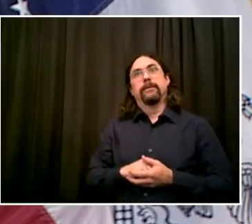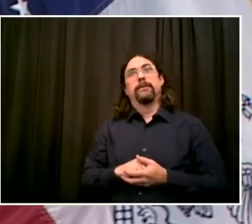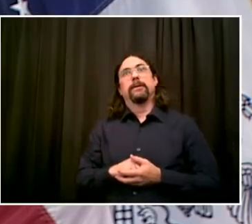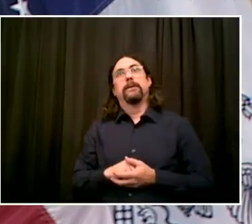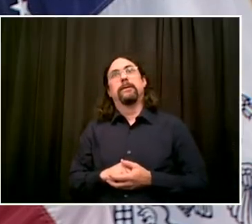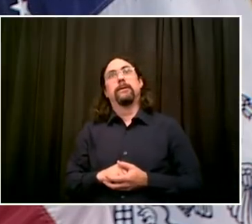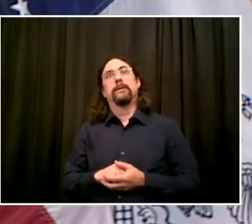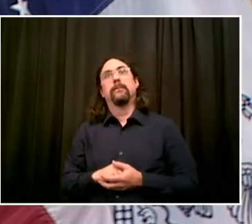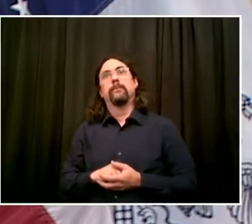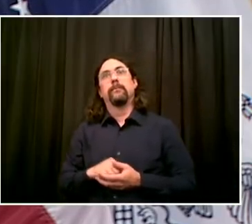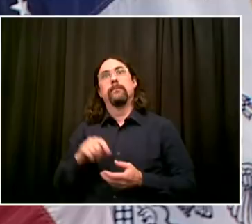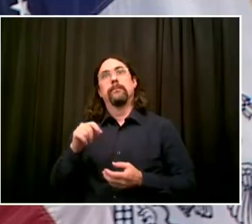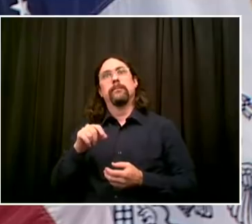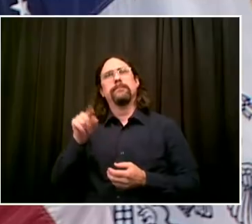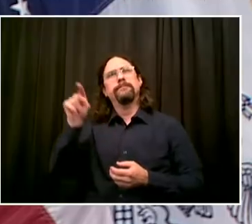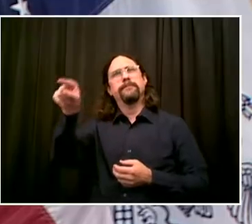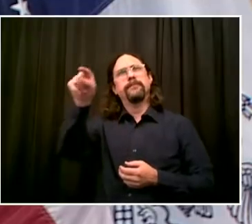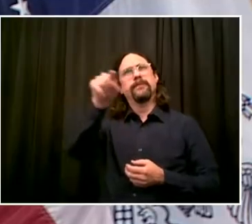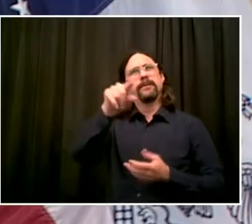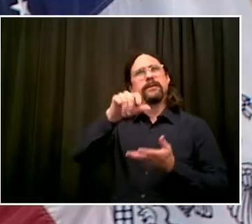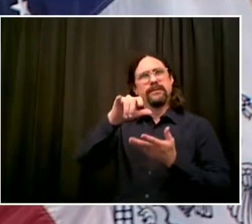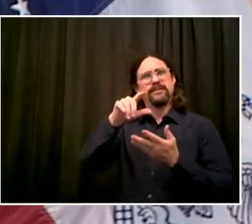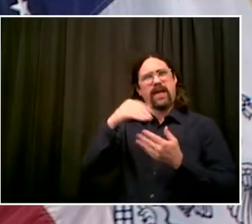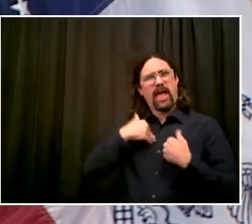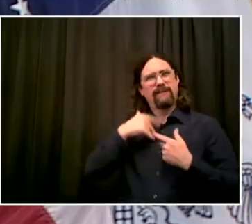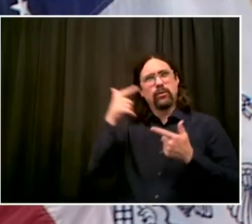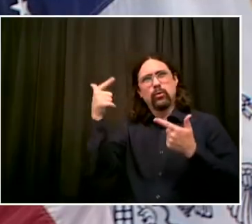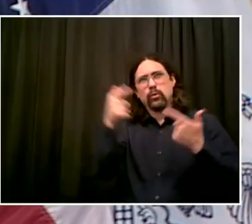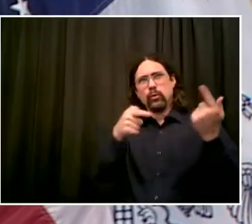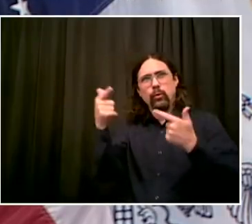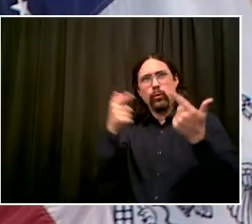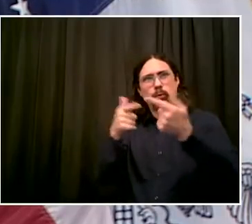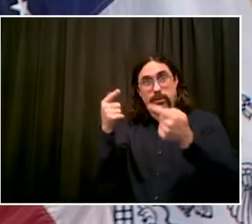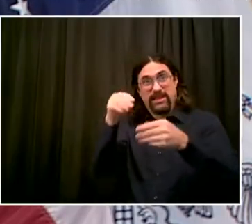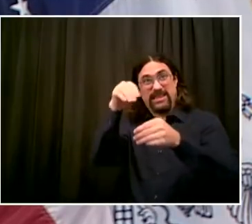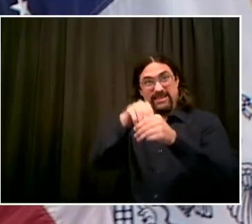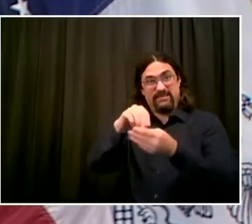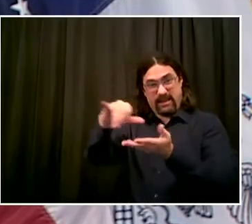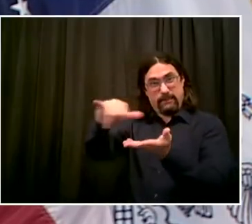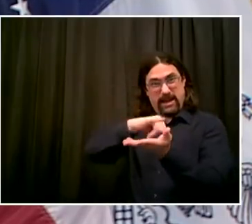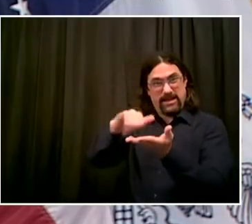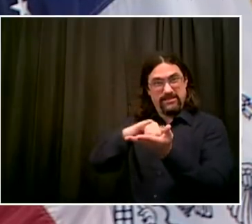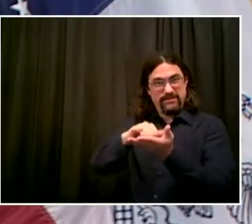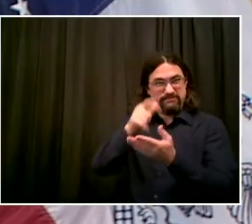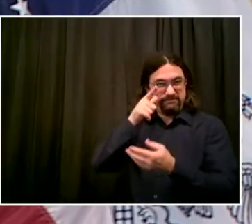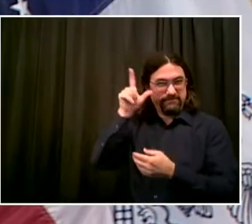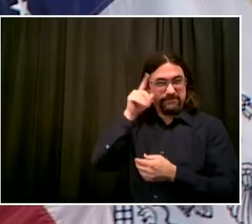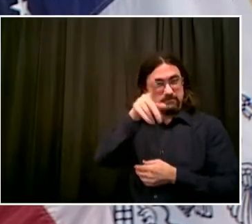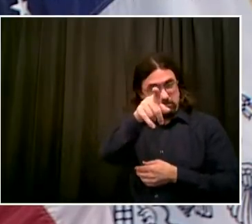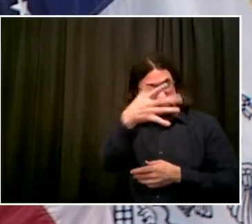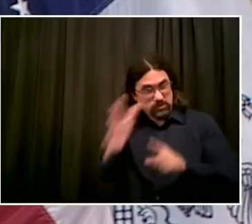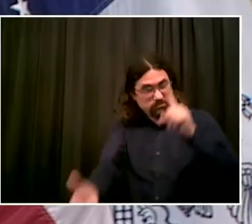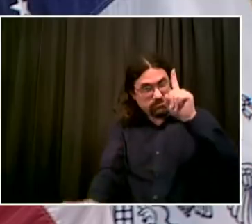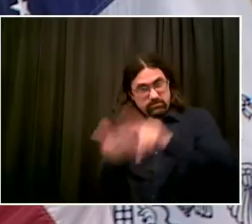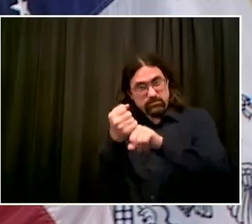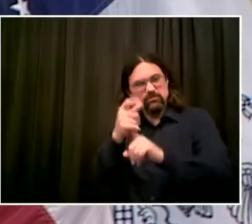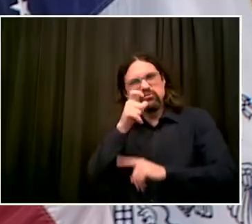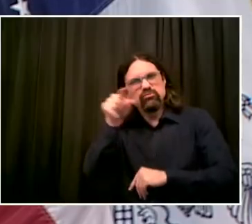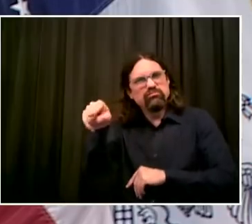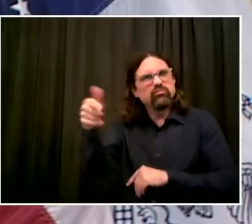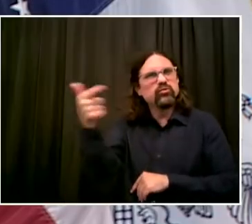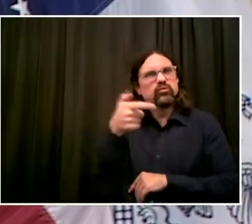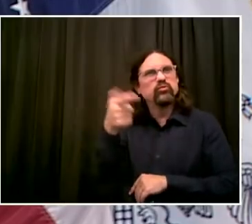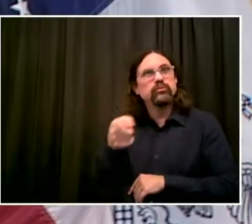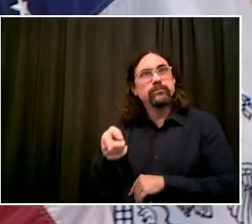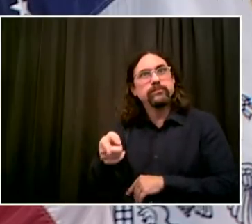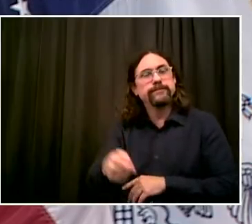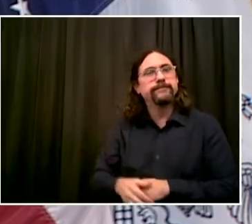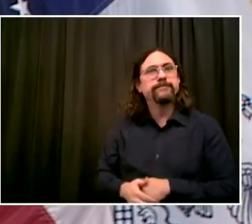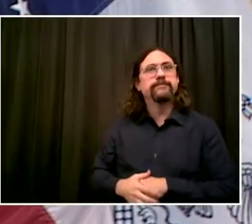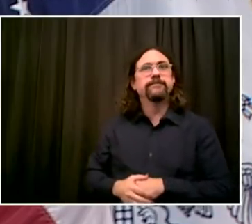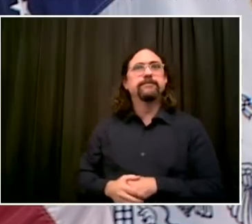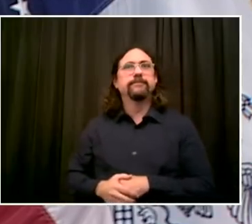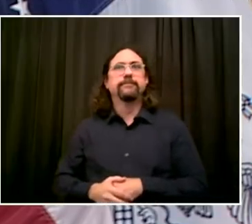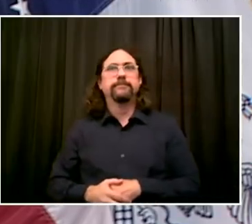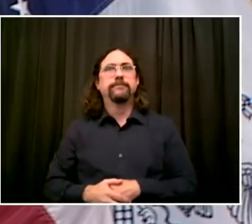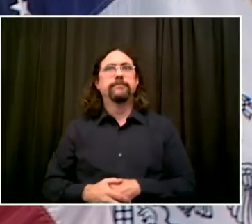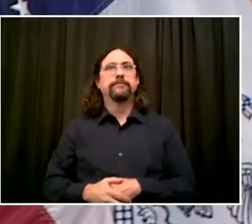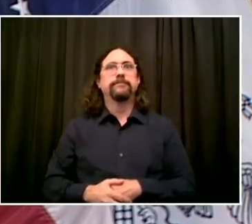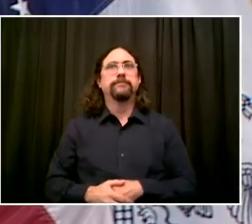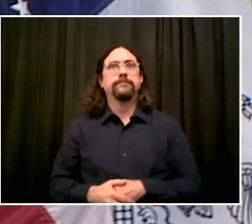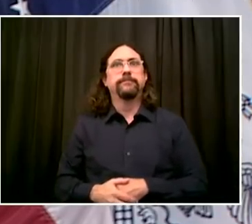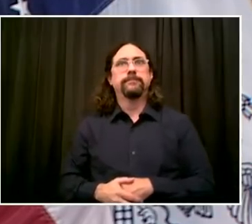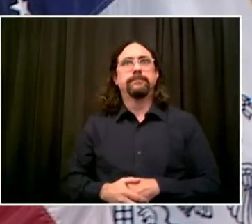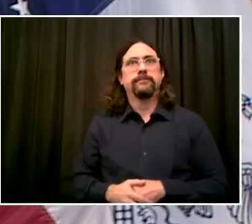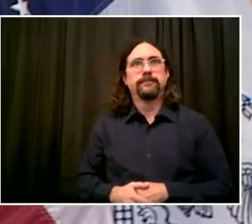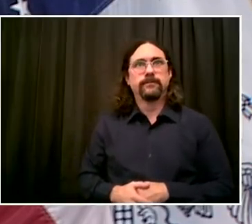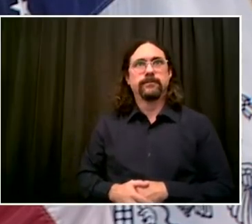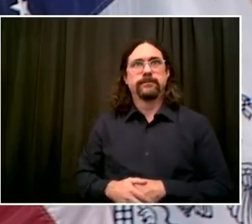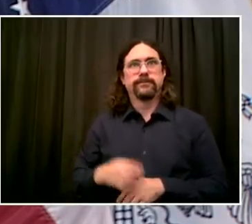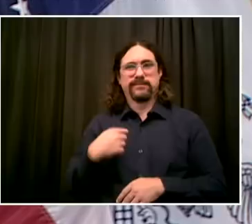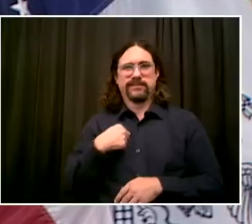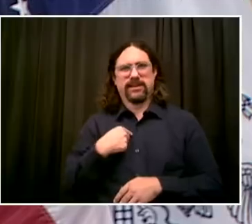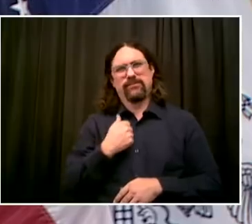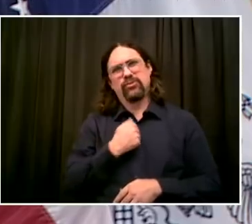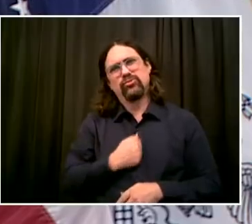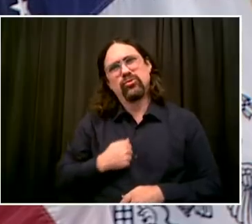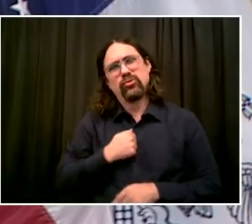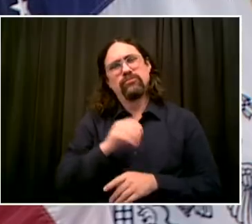BEFORE YESTERDAY,